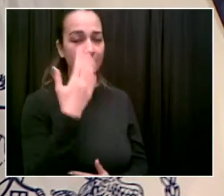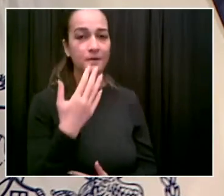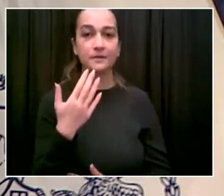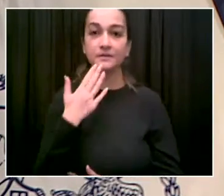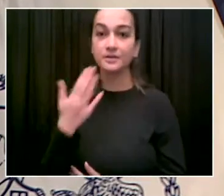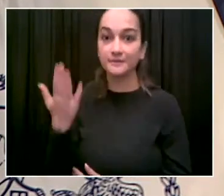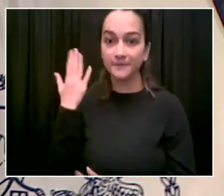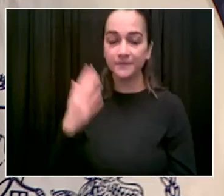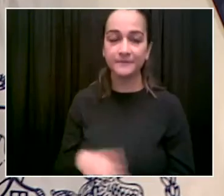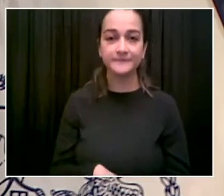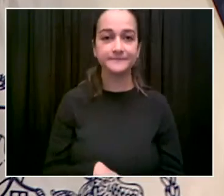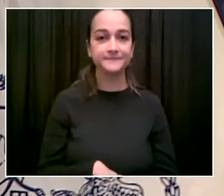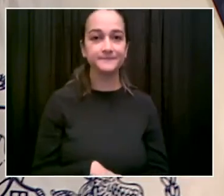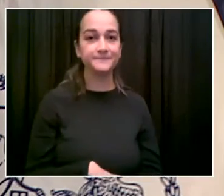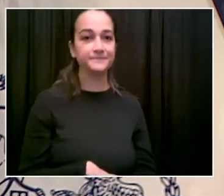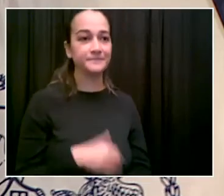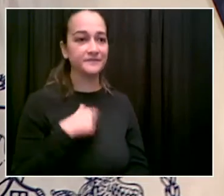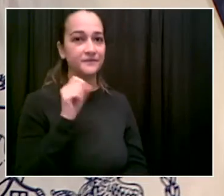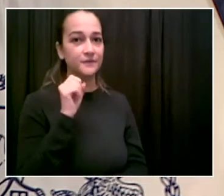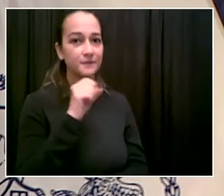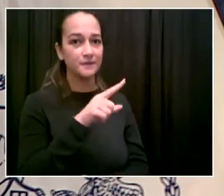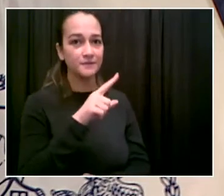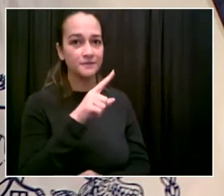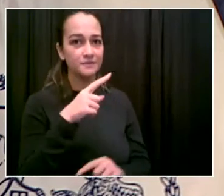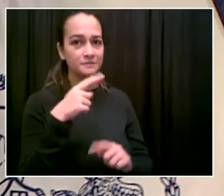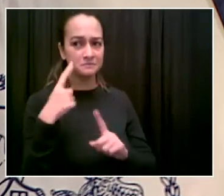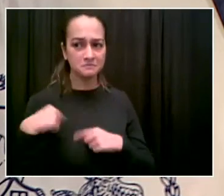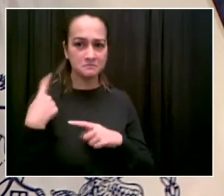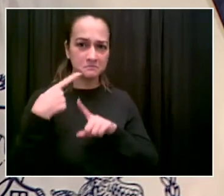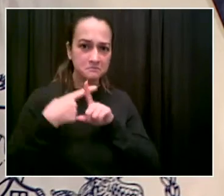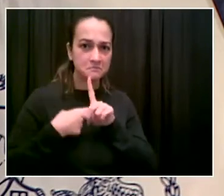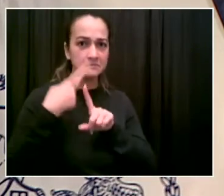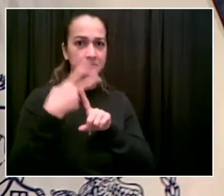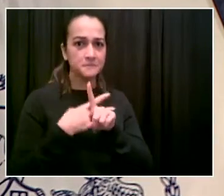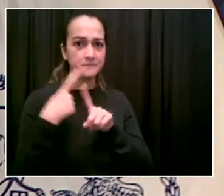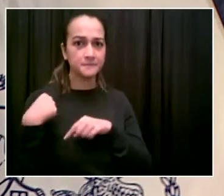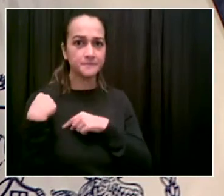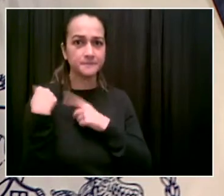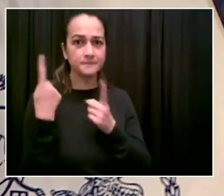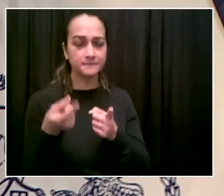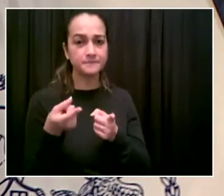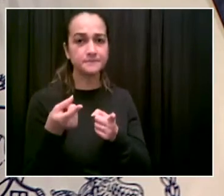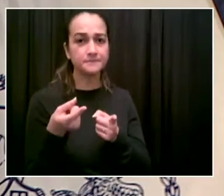HELLO, HOW HAVE YOU BEEN? OO GD, THANK